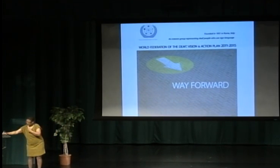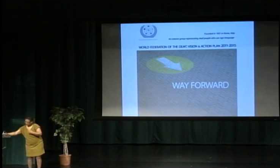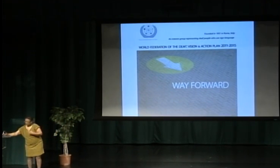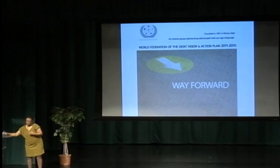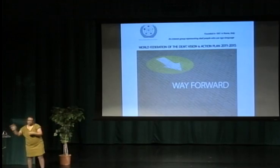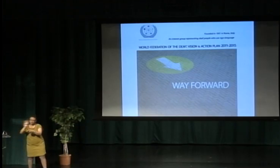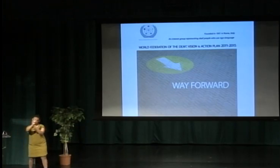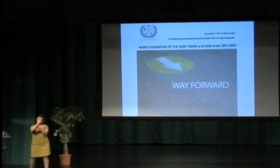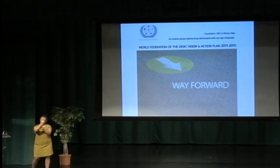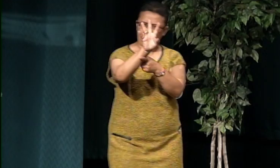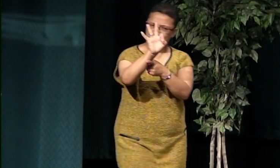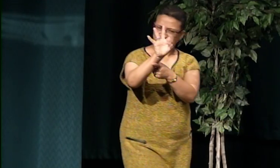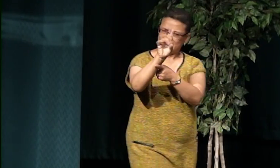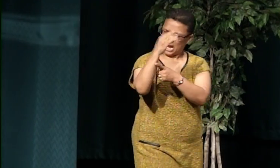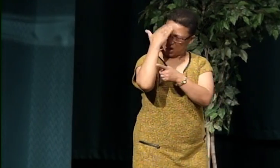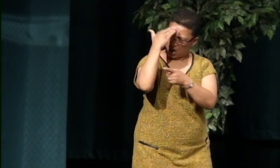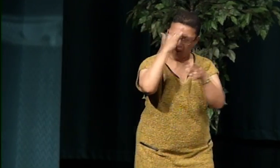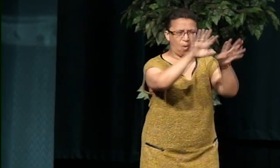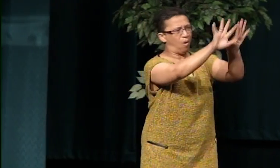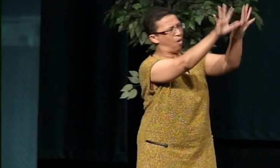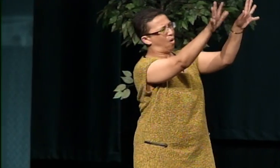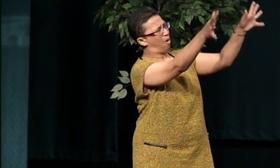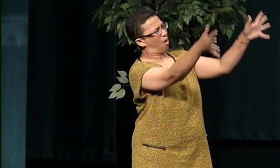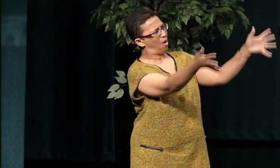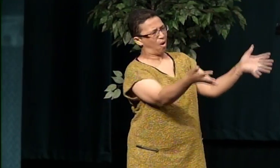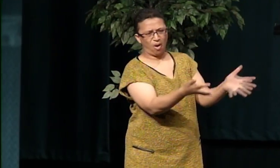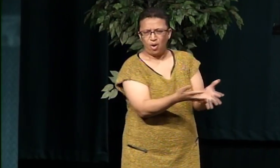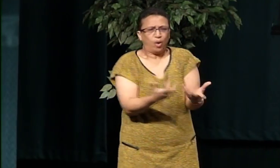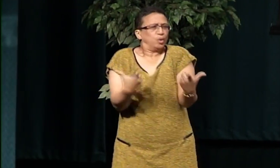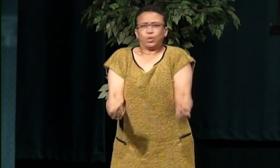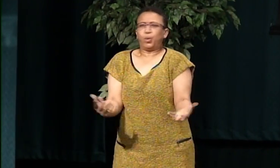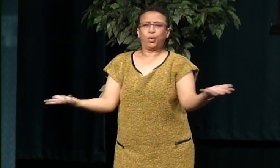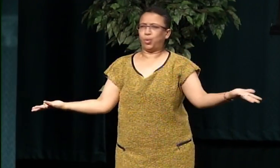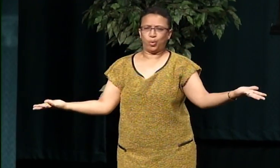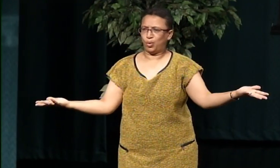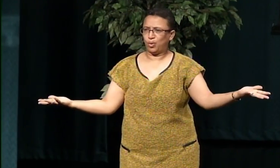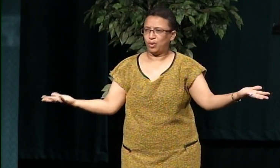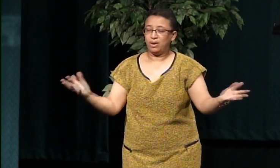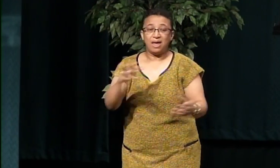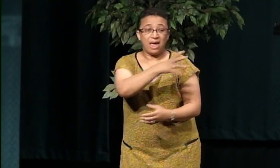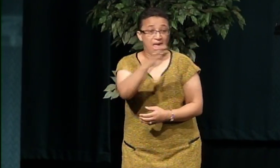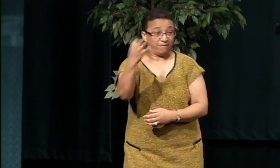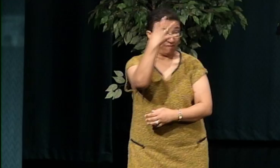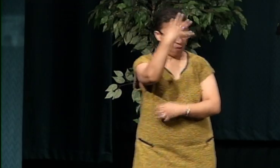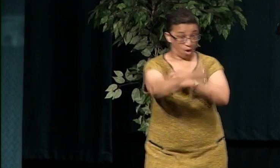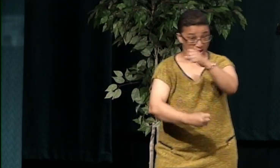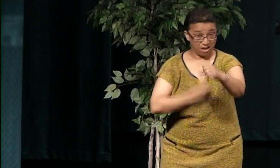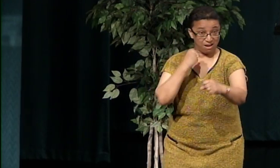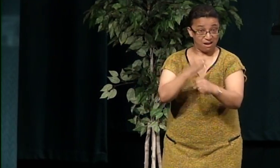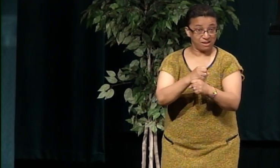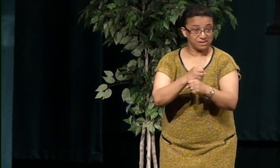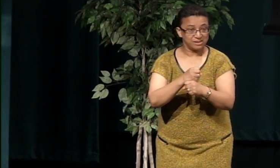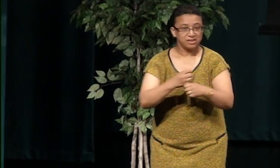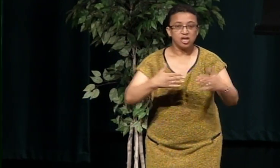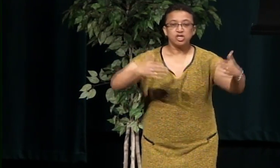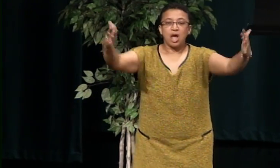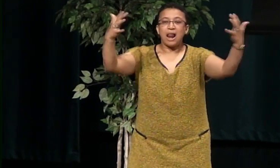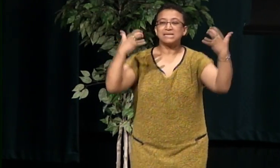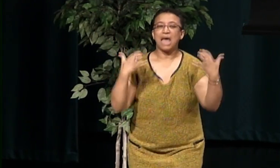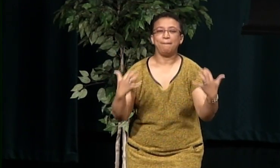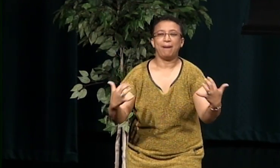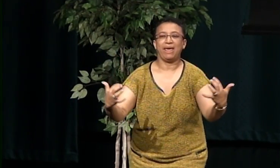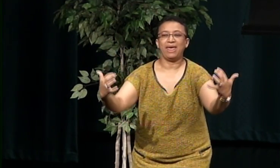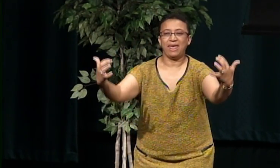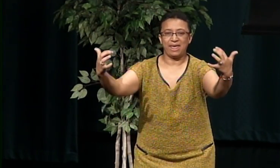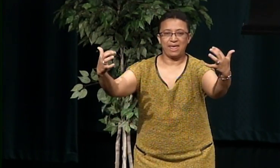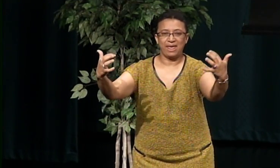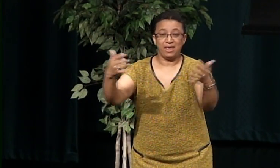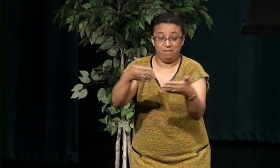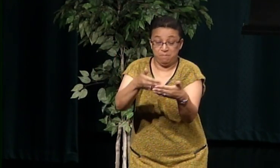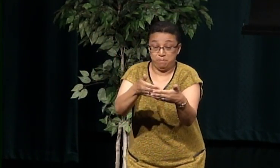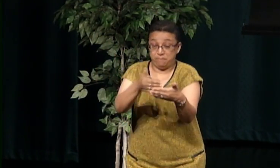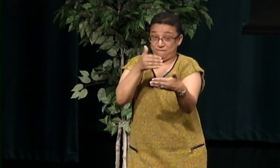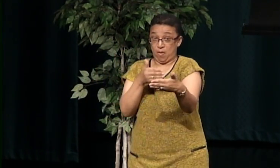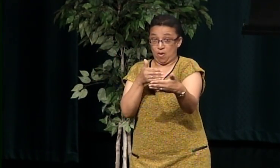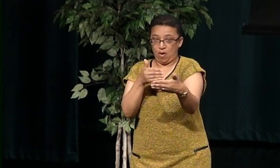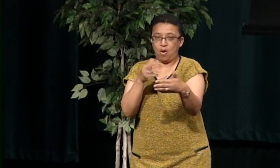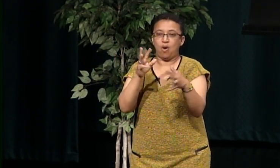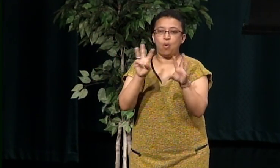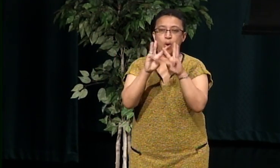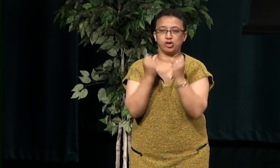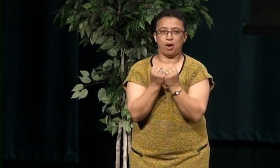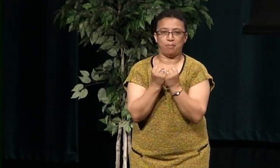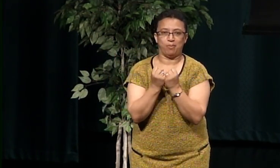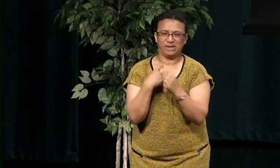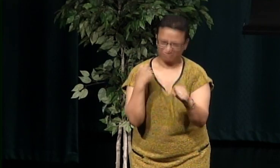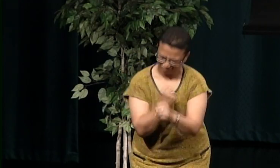So we know that W.F.D. is an international organization.